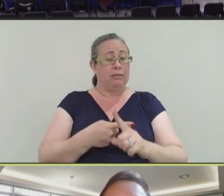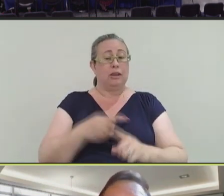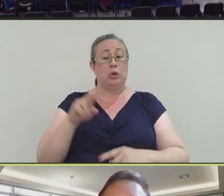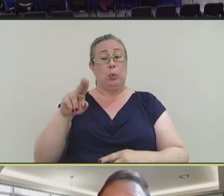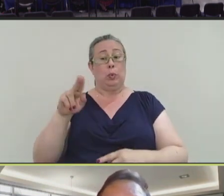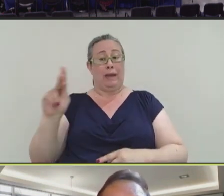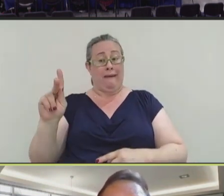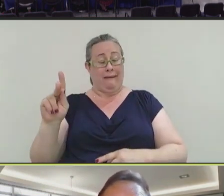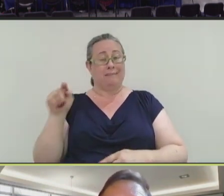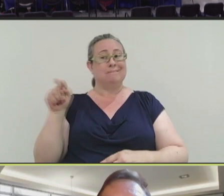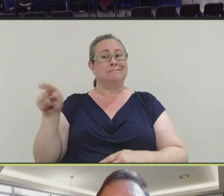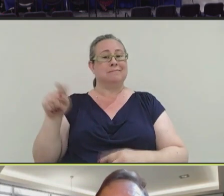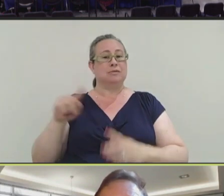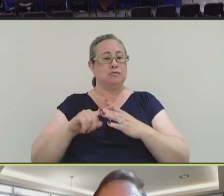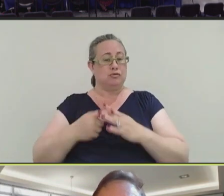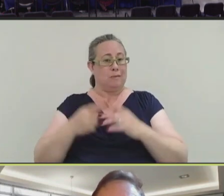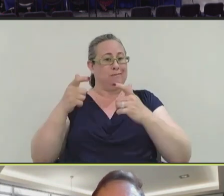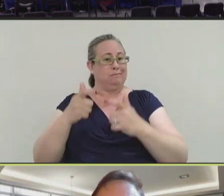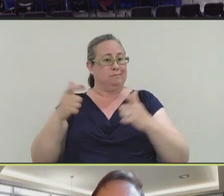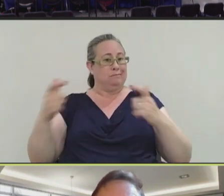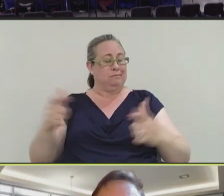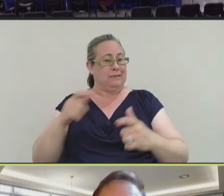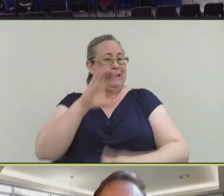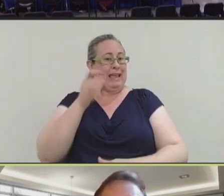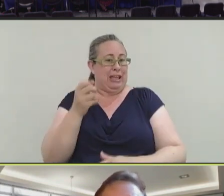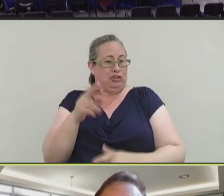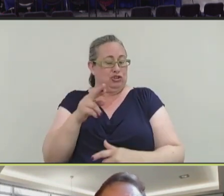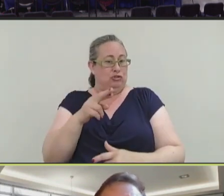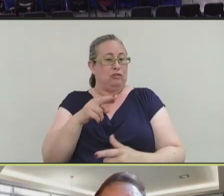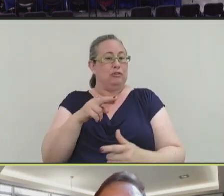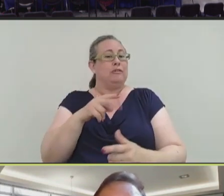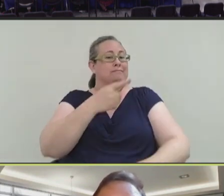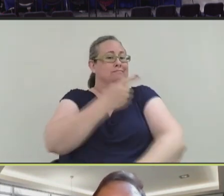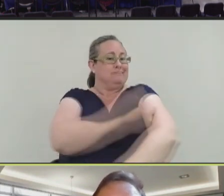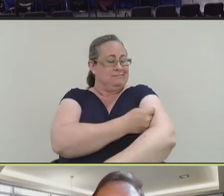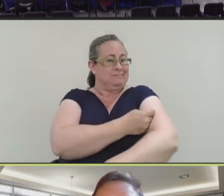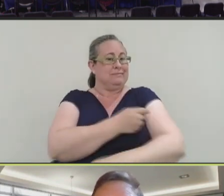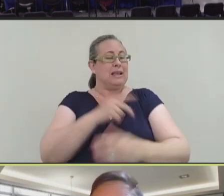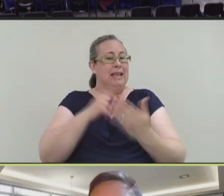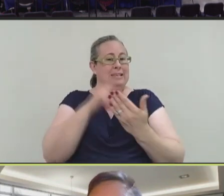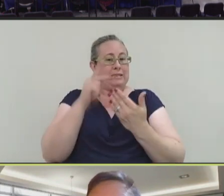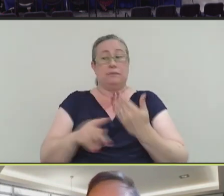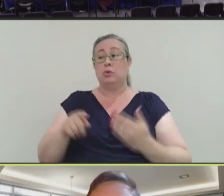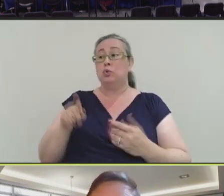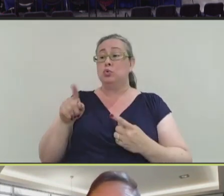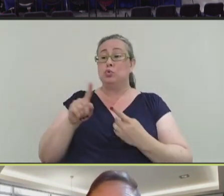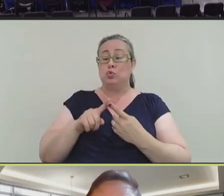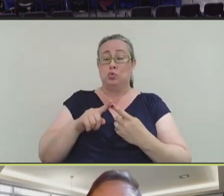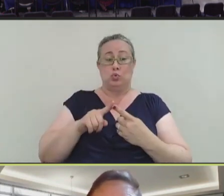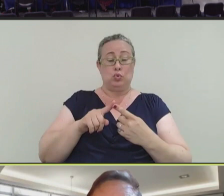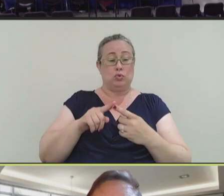has started a major cancer vaccine initiative where their plan is to enroll 10,000 cancer